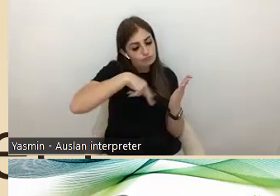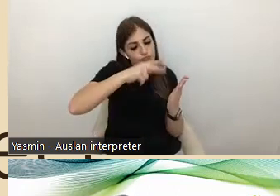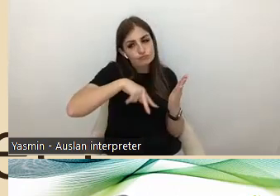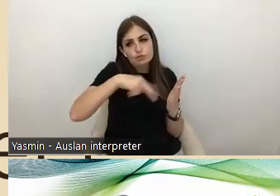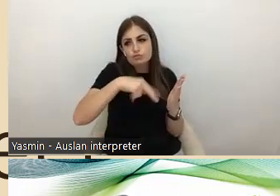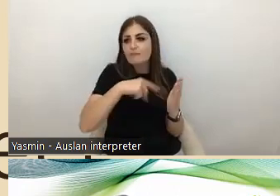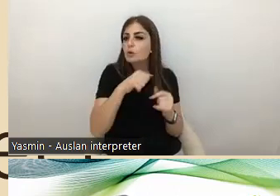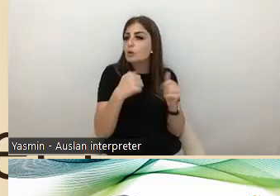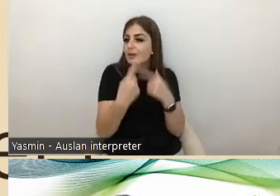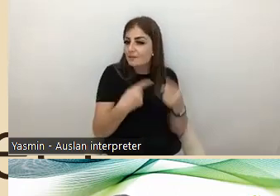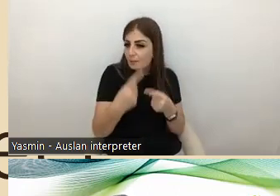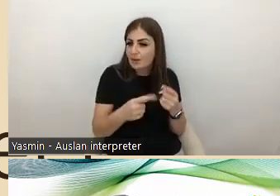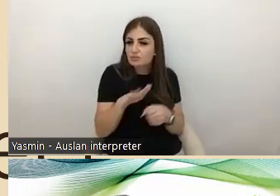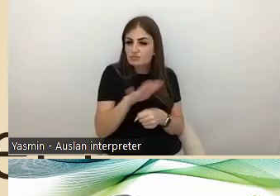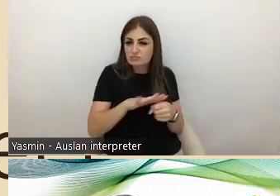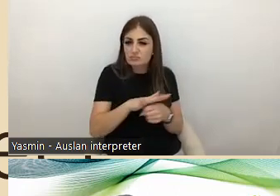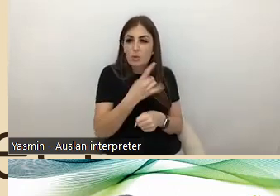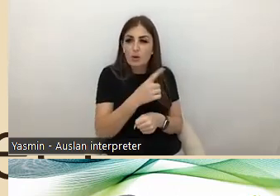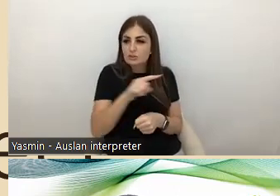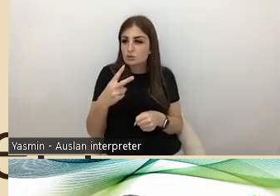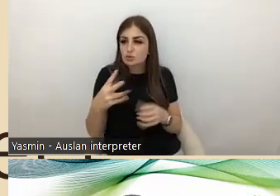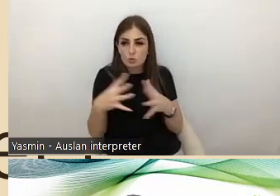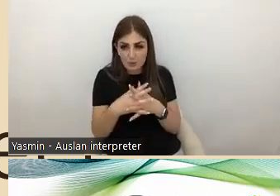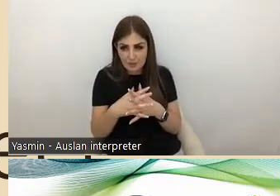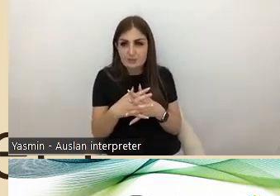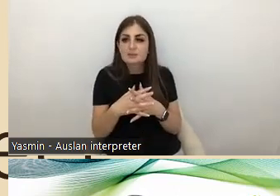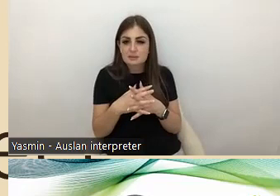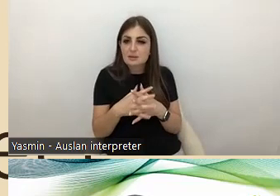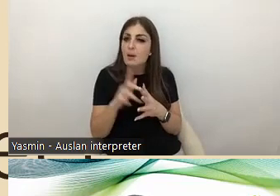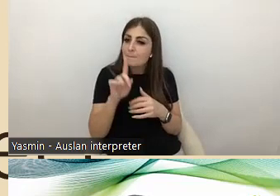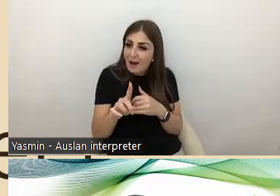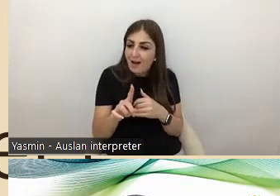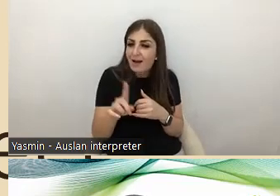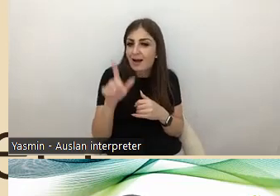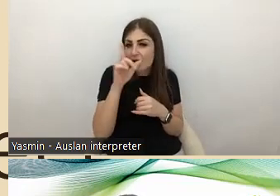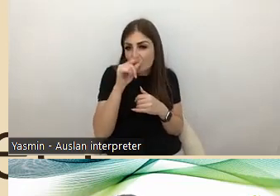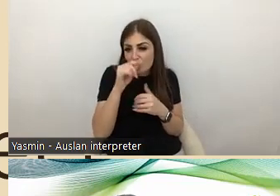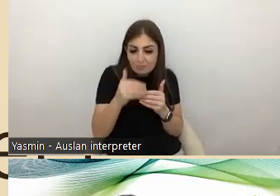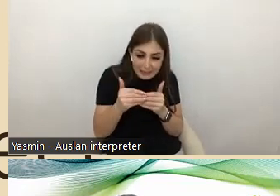the material. It’s estimated that it could take 1 2 weeks, maybe a bit longer, depending on the length